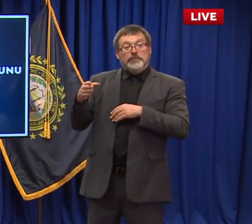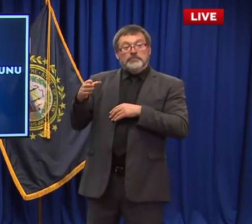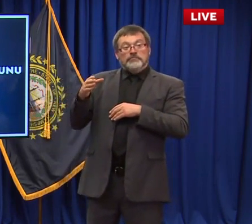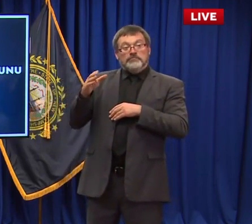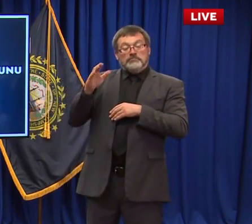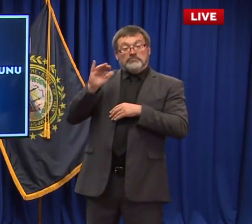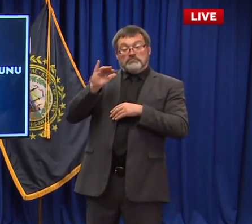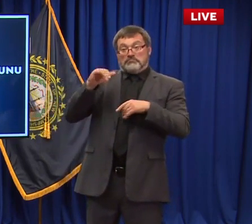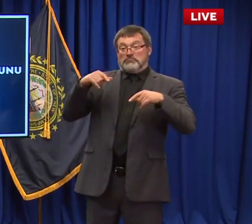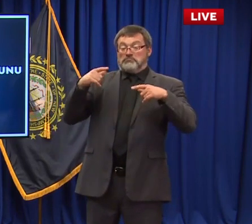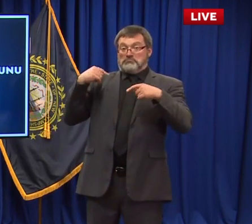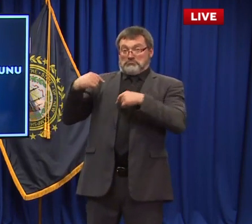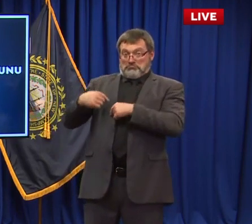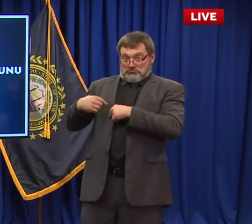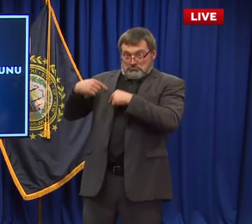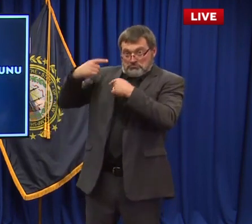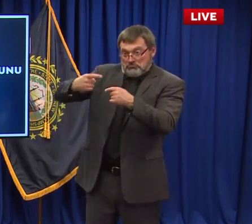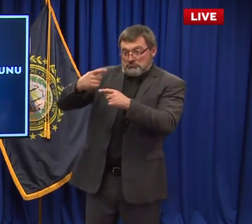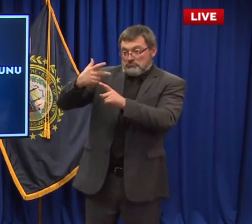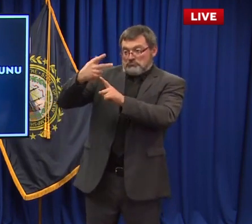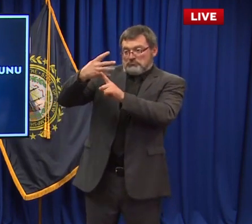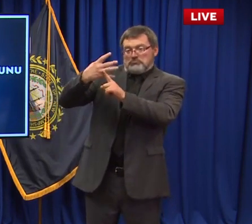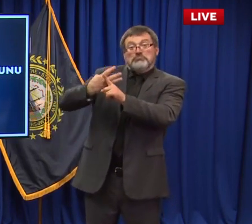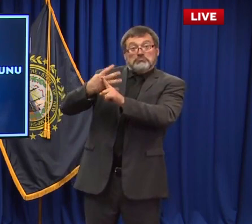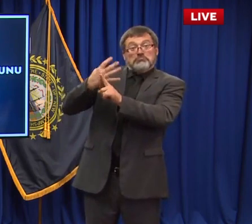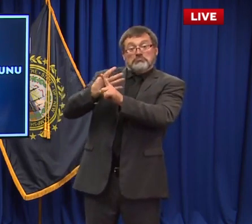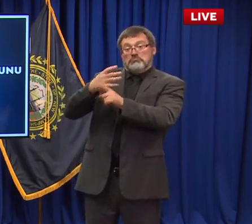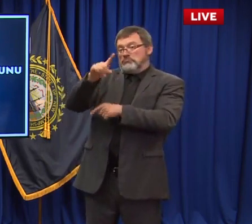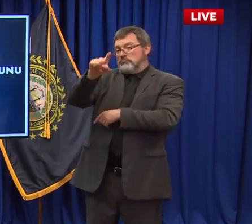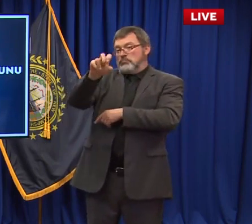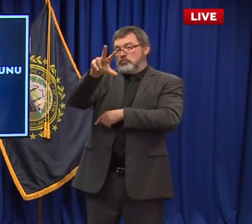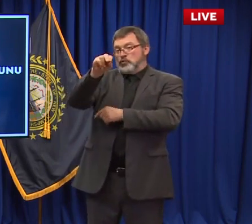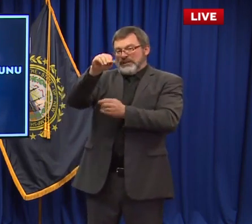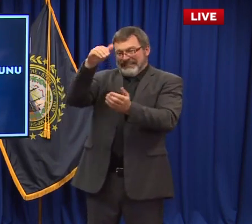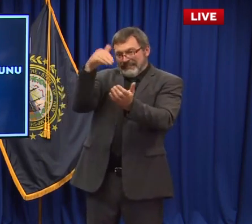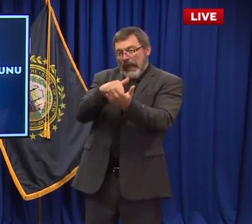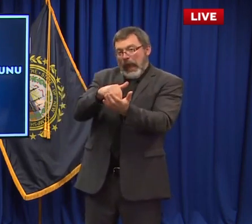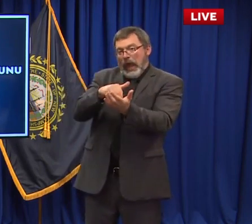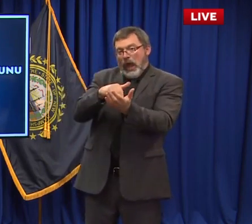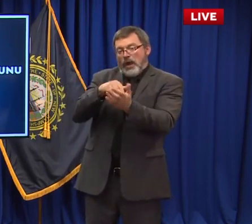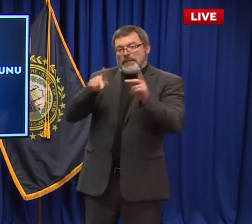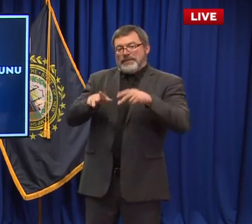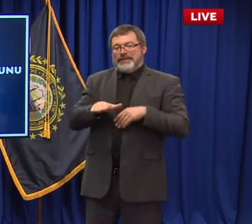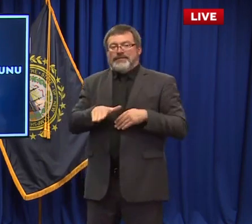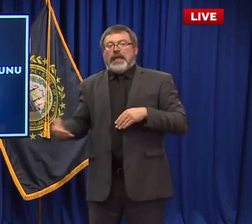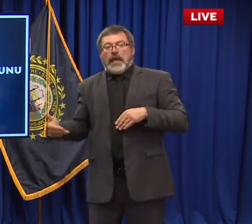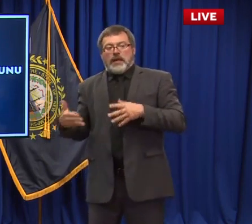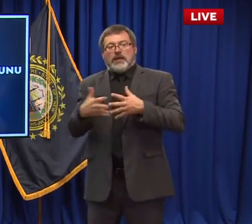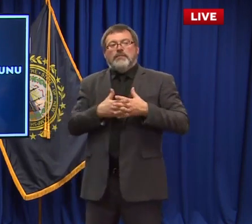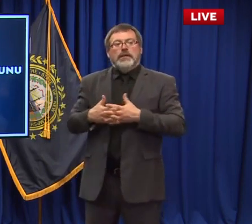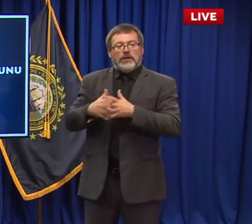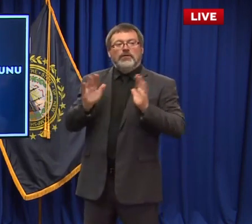I THINK THERE ARE OVER 100 30,000 PEOPLE IN THE UNITED STATES WHO HAVE DIED FROM COVID-19 TO DATE OVER THE COURSE OF THIS OUTBREAK.